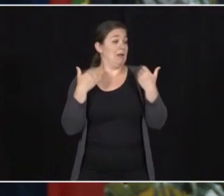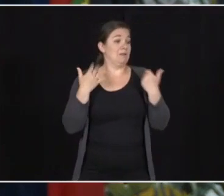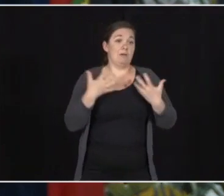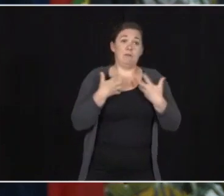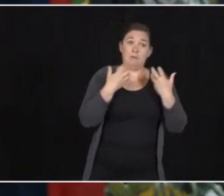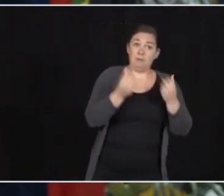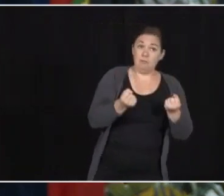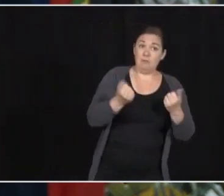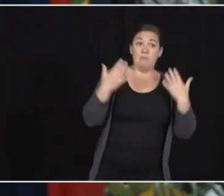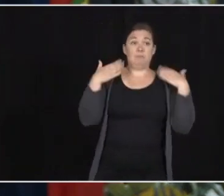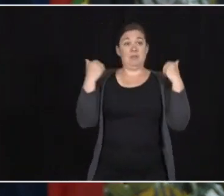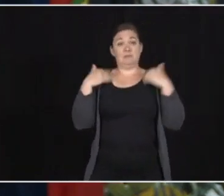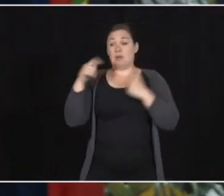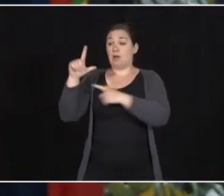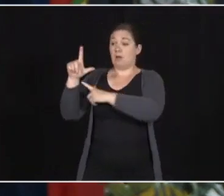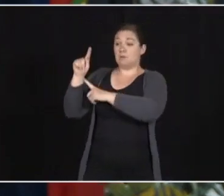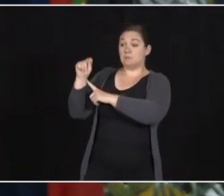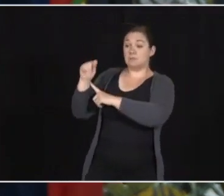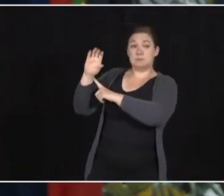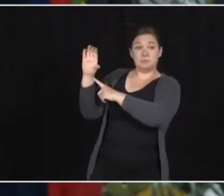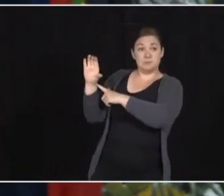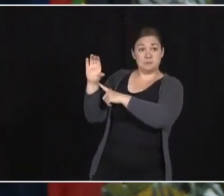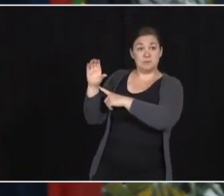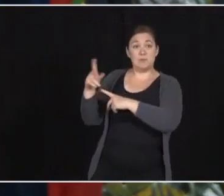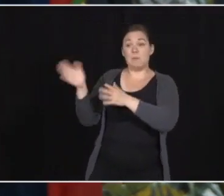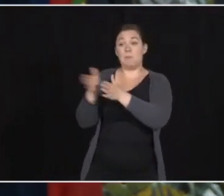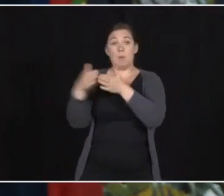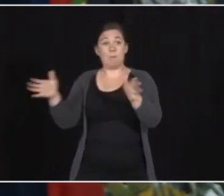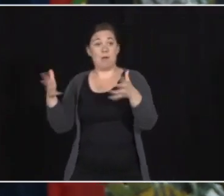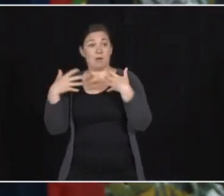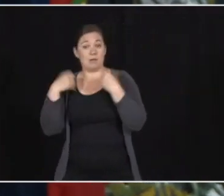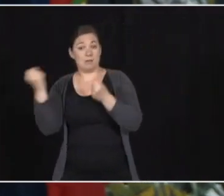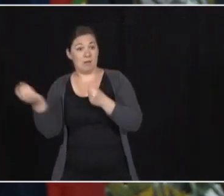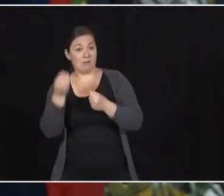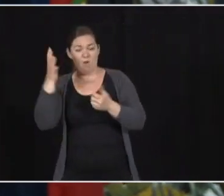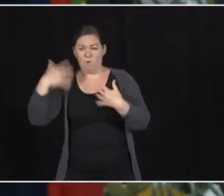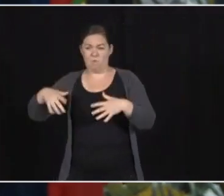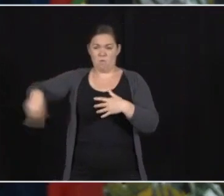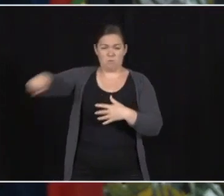the Ministry of Long-term Care as well as Public Health Ontario. And also, inspections have been scheduled to occur